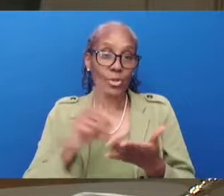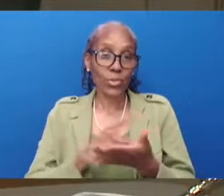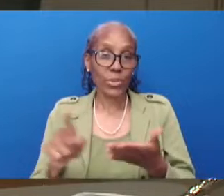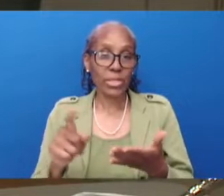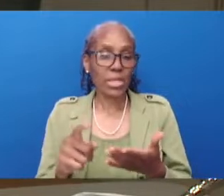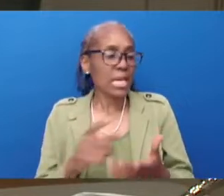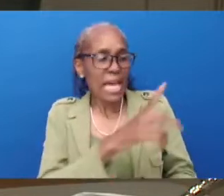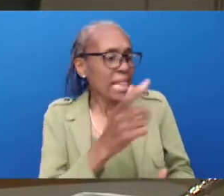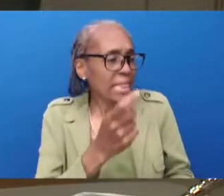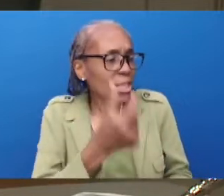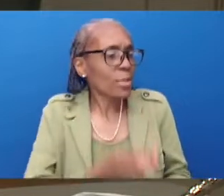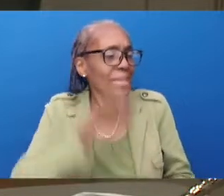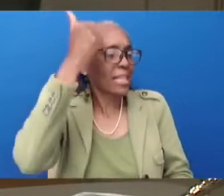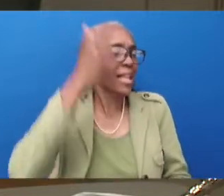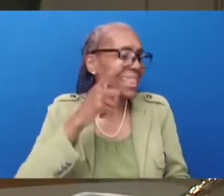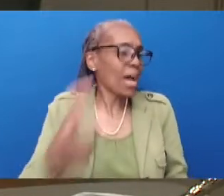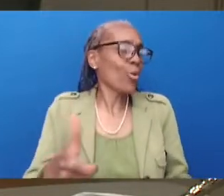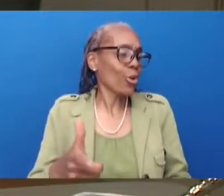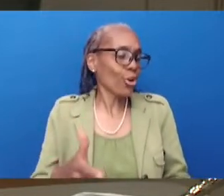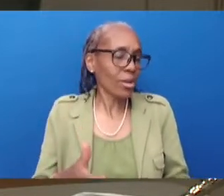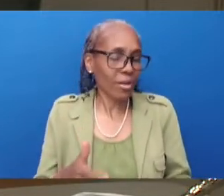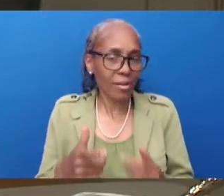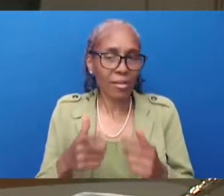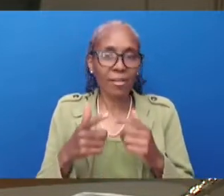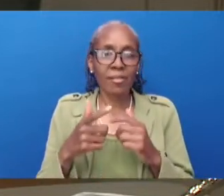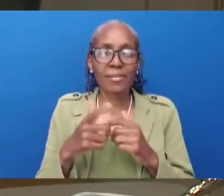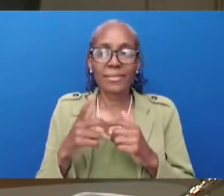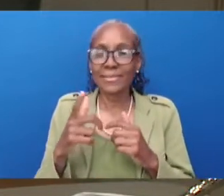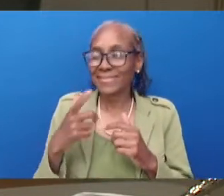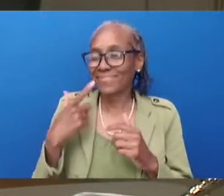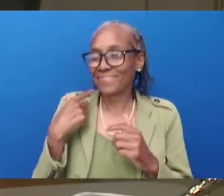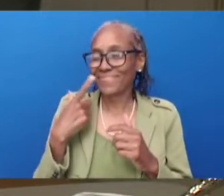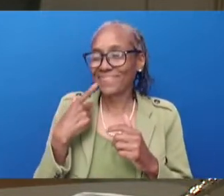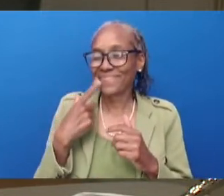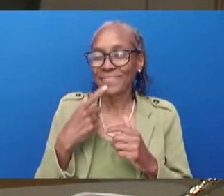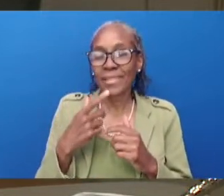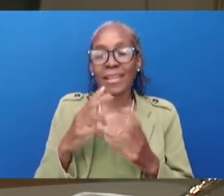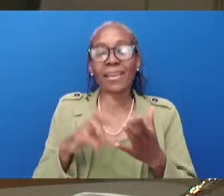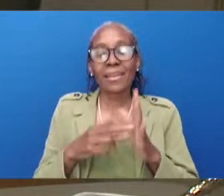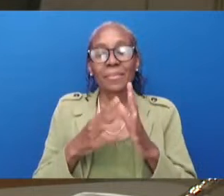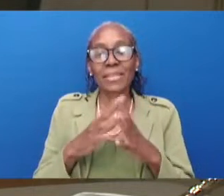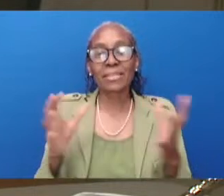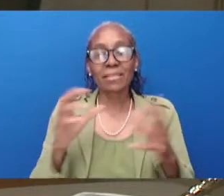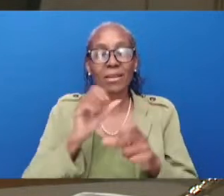I WANT TO THANK THE BOARD FOR RECOGNIZING CLERKS WEEK. JUST A LITTLE